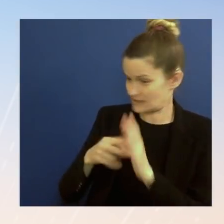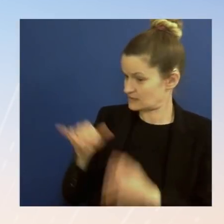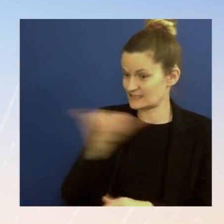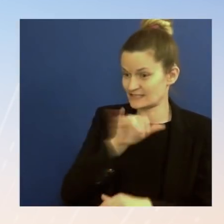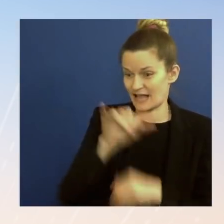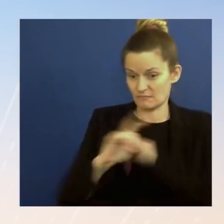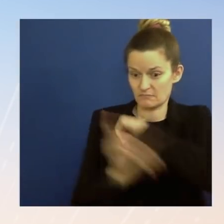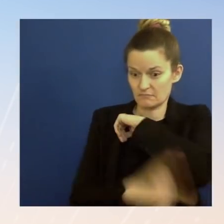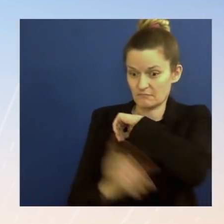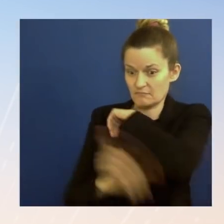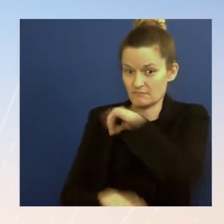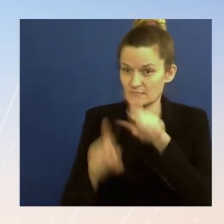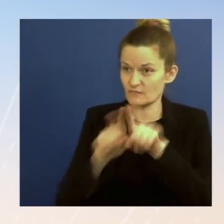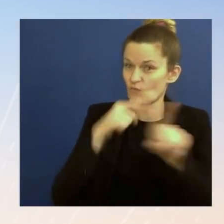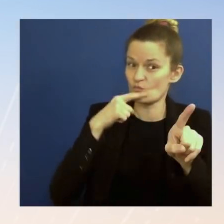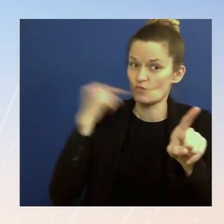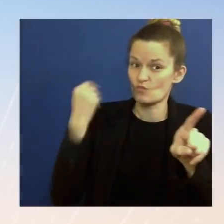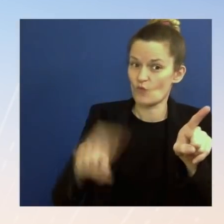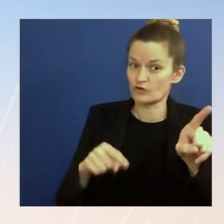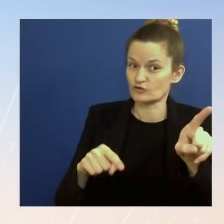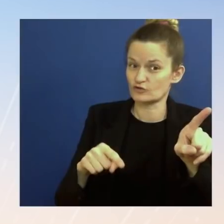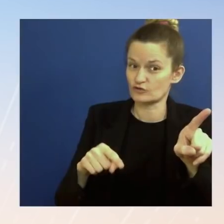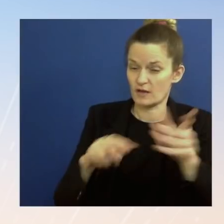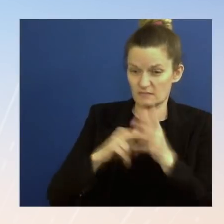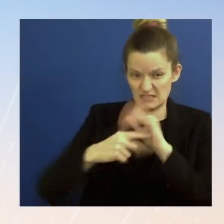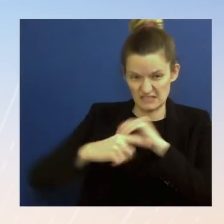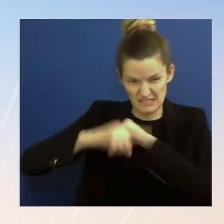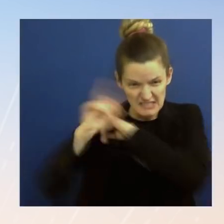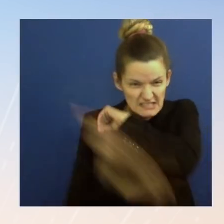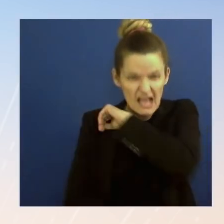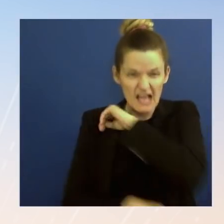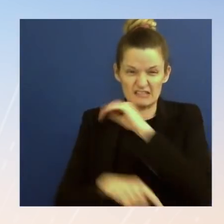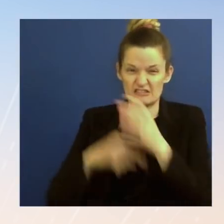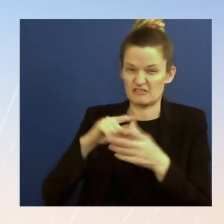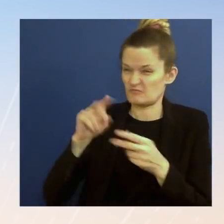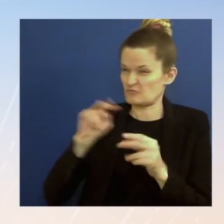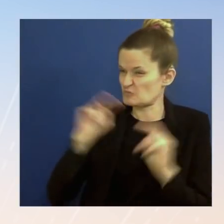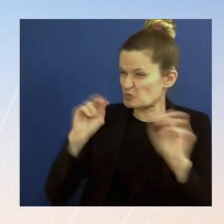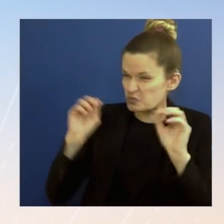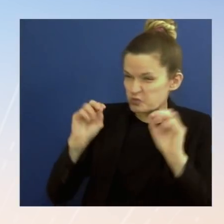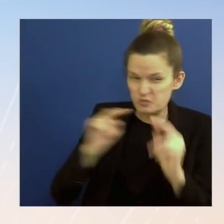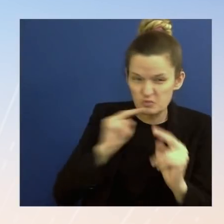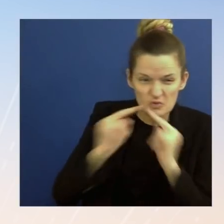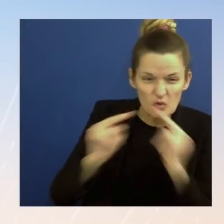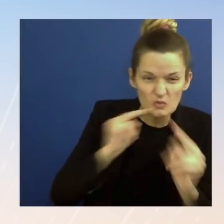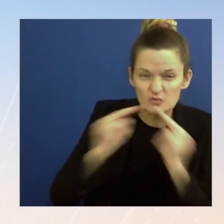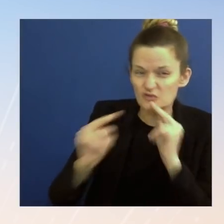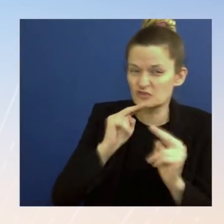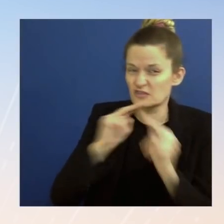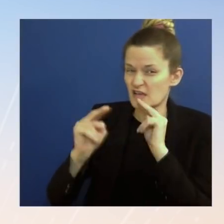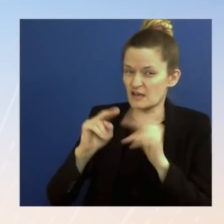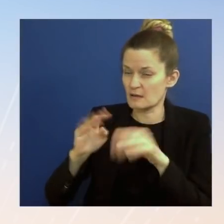Is that all on the table? Ms. Psaki: I'm just not going to be in a position to detail it further from here. We'll see. We'll keep having this conversation